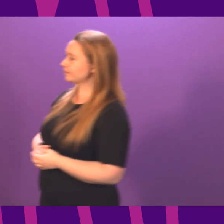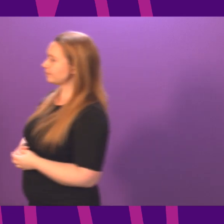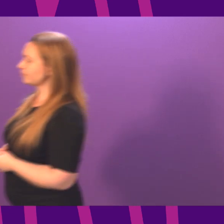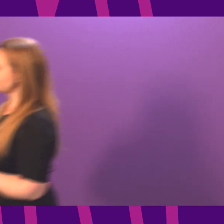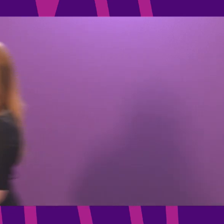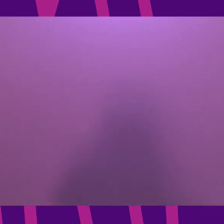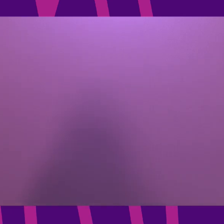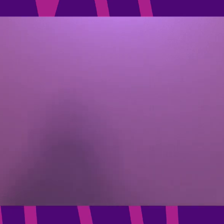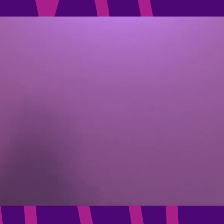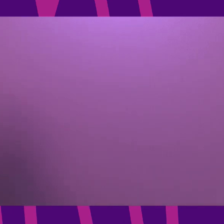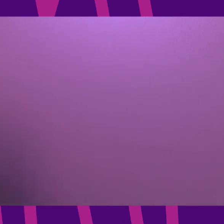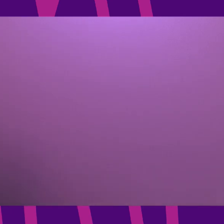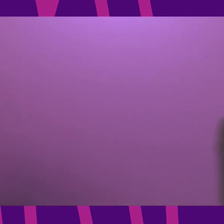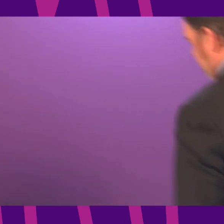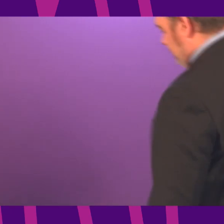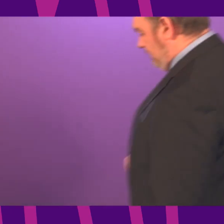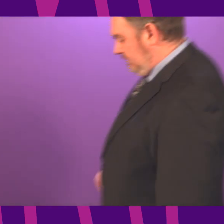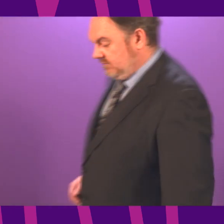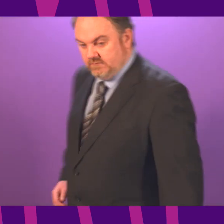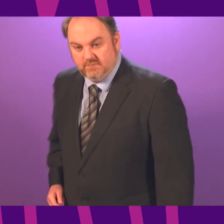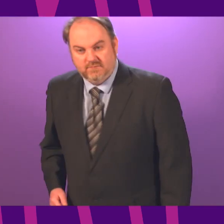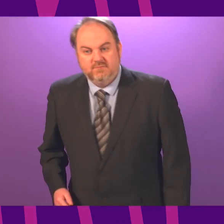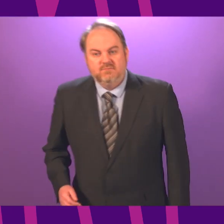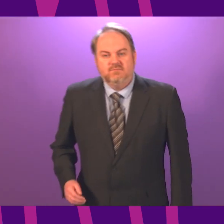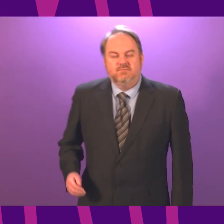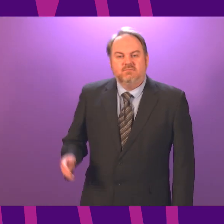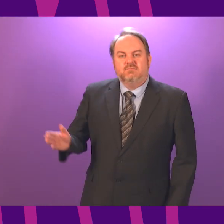John Mason (Glasgow Shettleston) (SNP): To ask the First Minister what her response